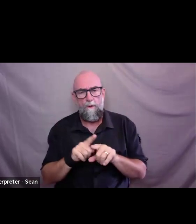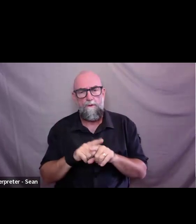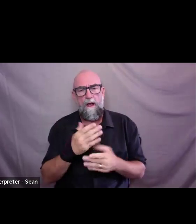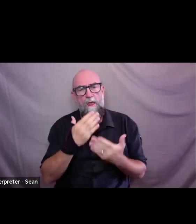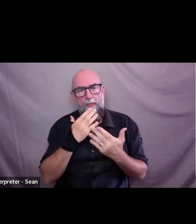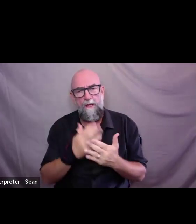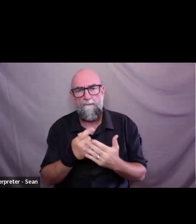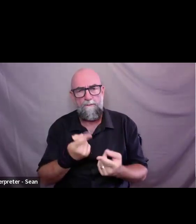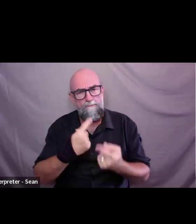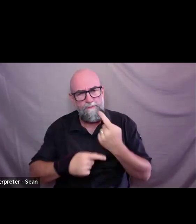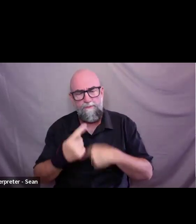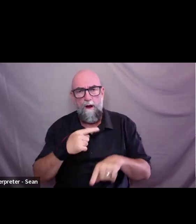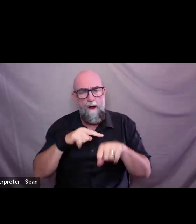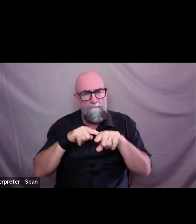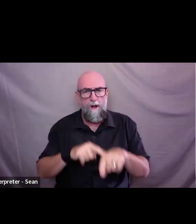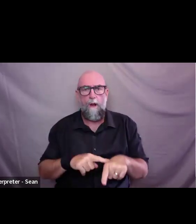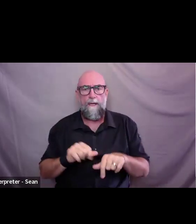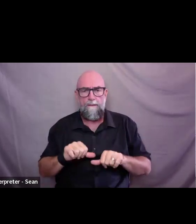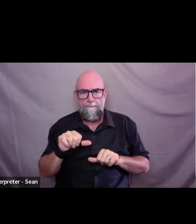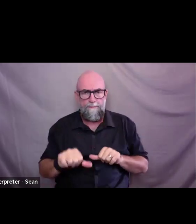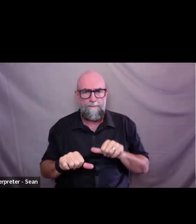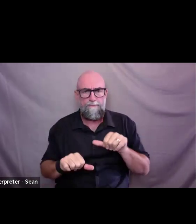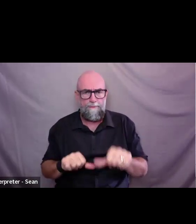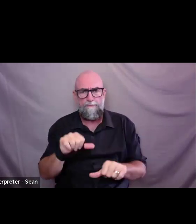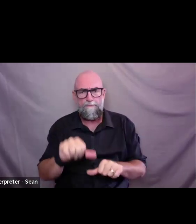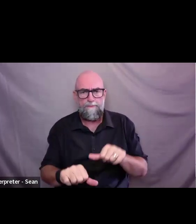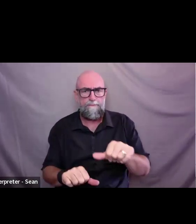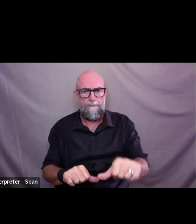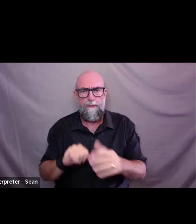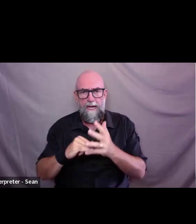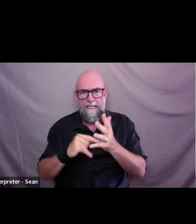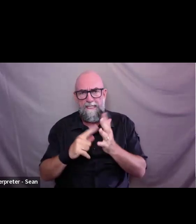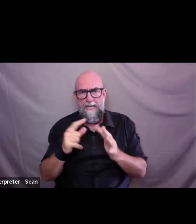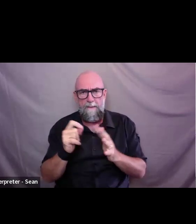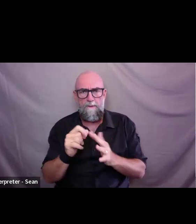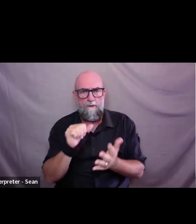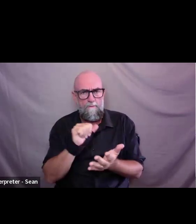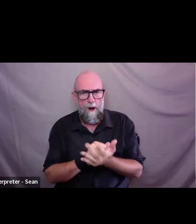get there and I love that, how do we get people to cross the threshold, kind of idea,